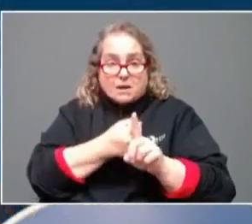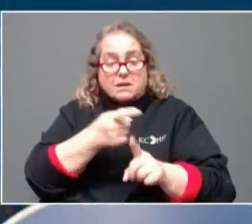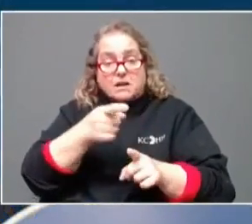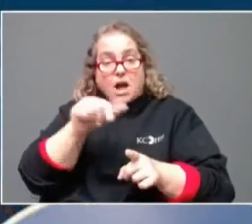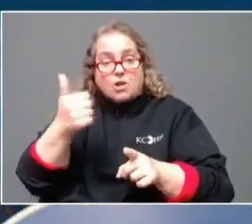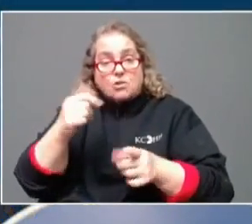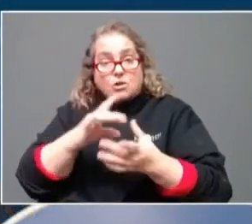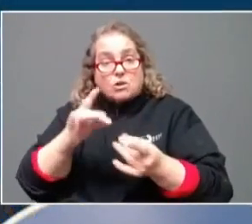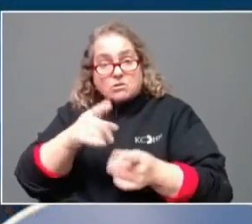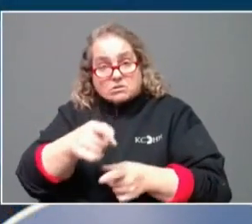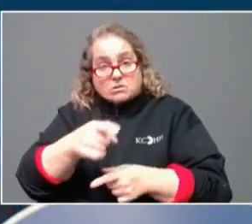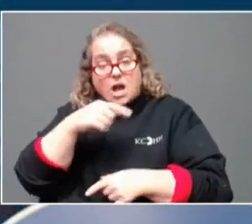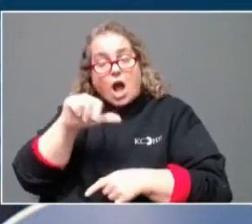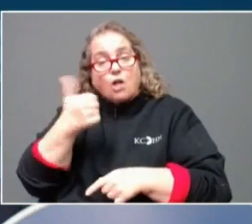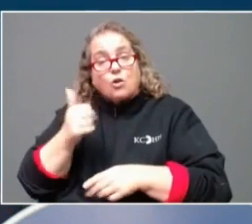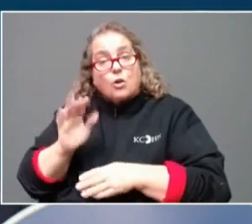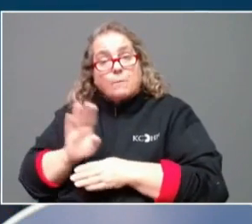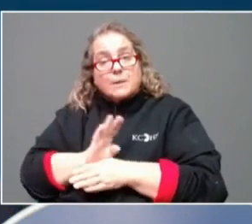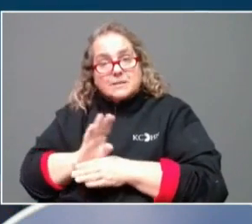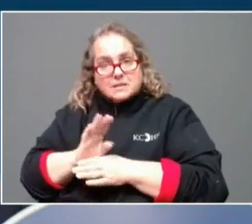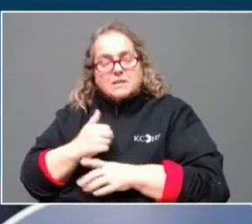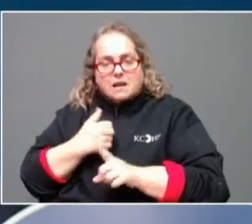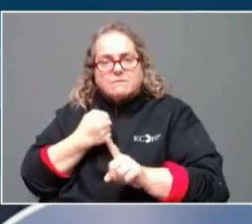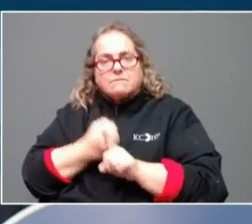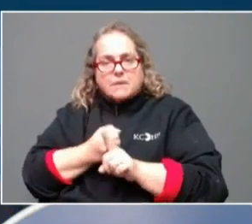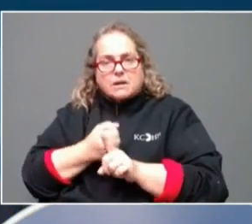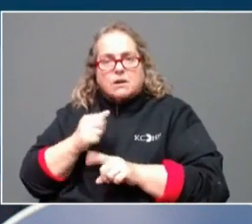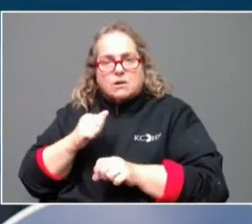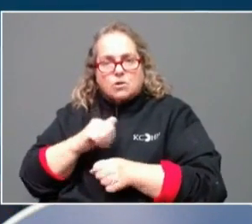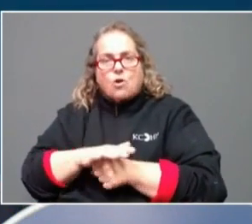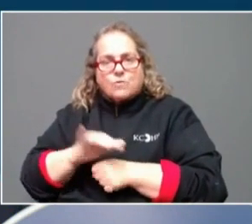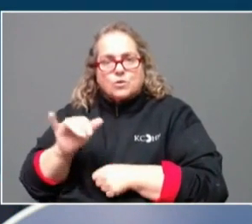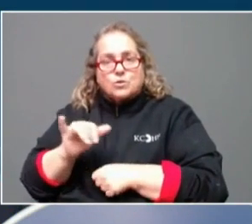have been impacted. I would have to believe anyone who hears me either live